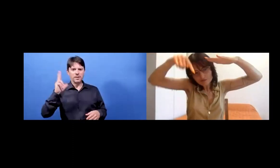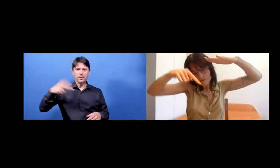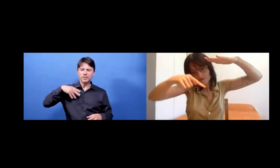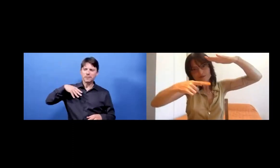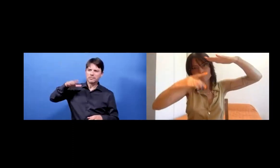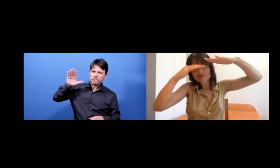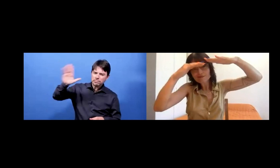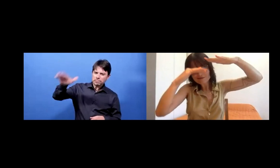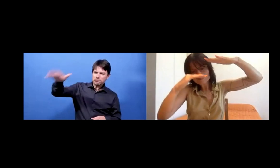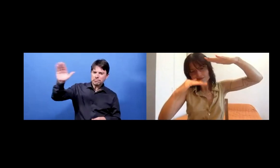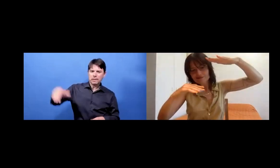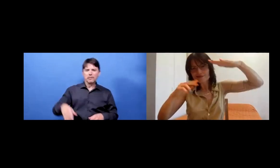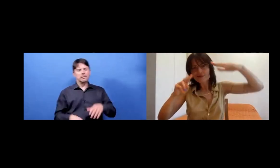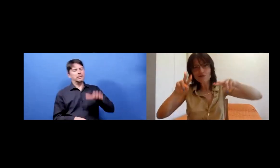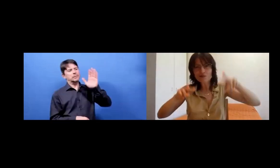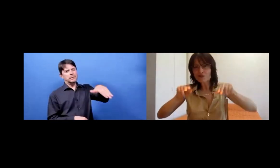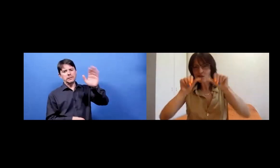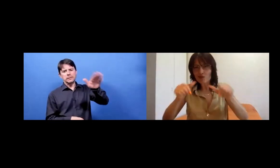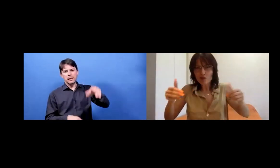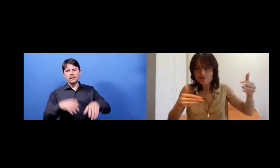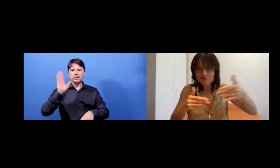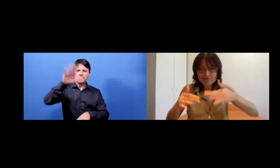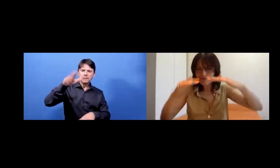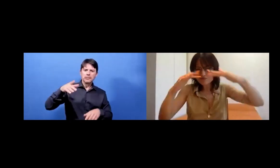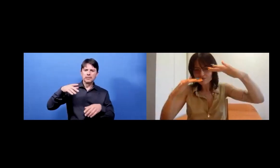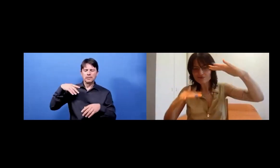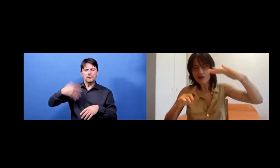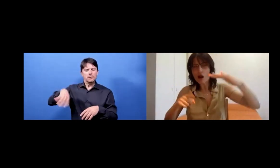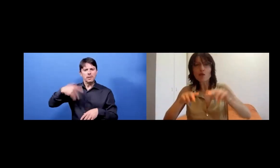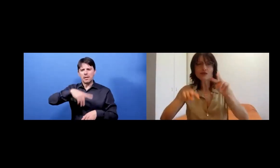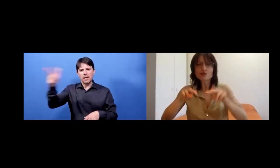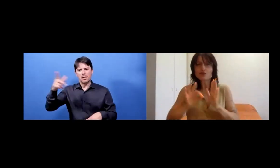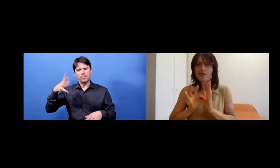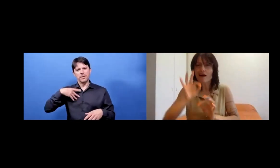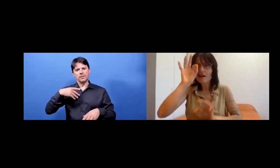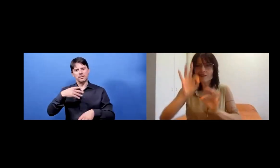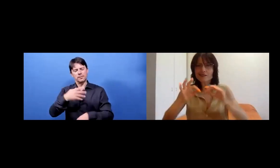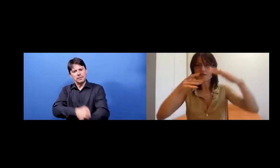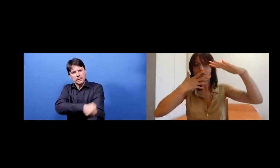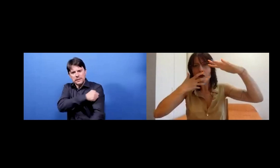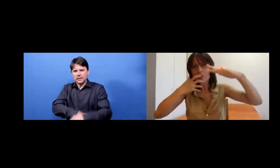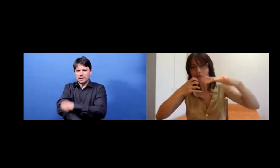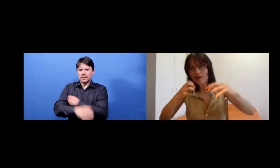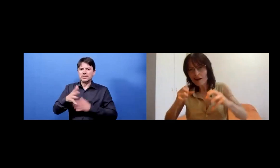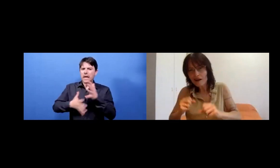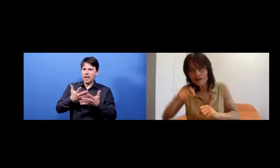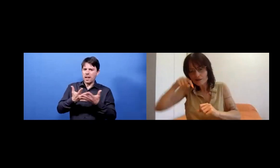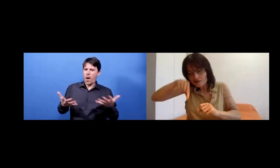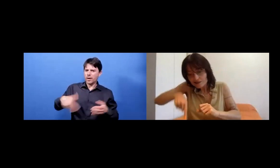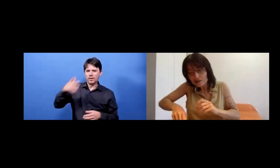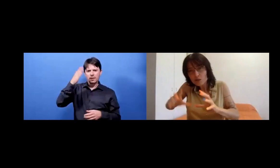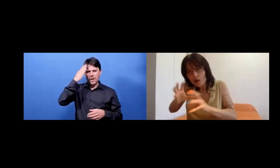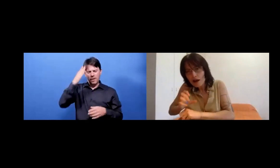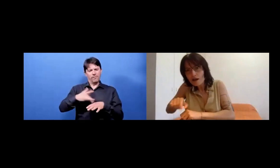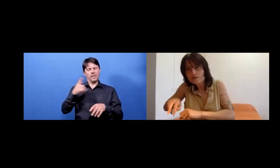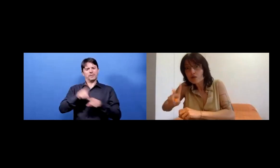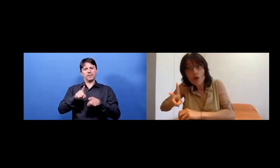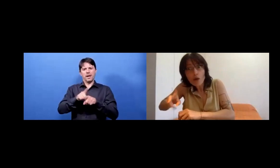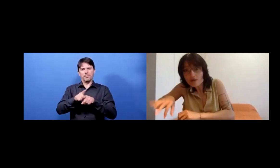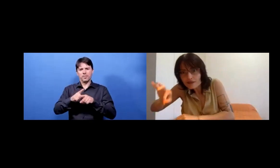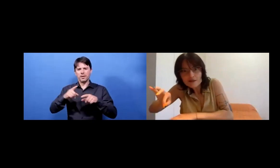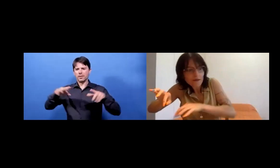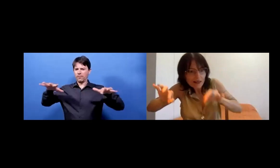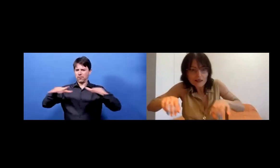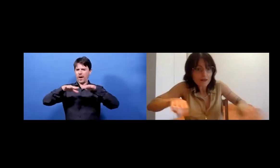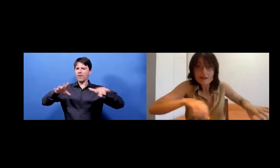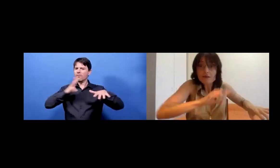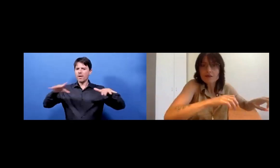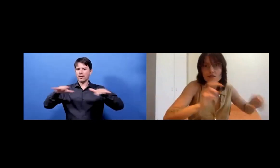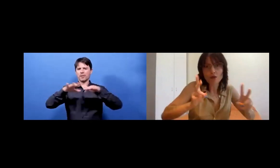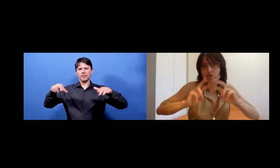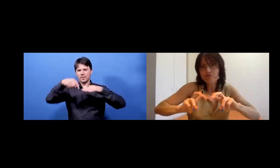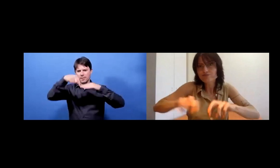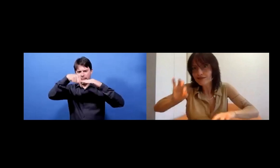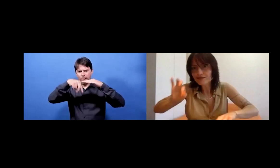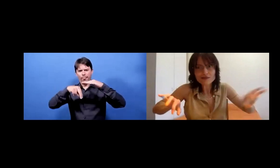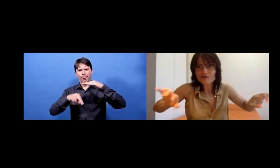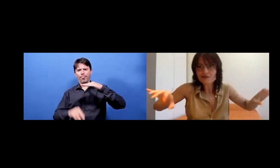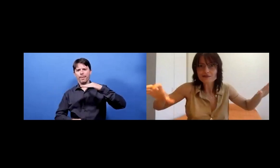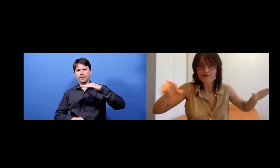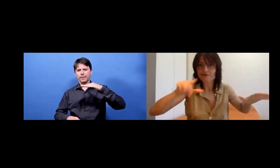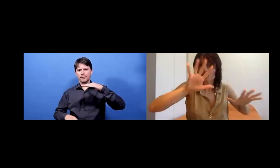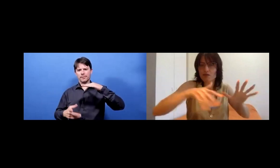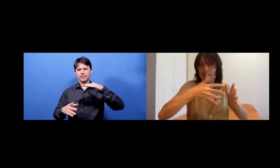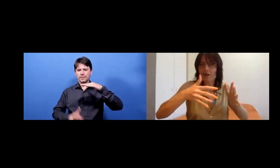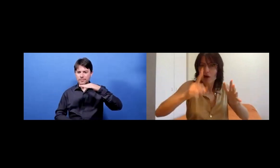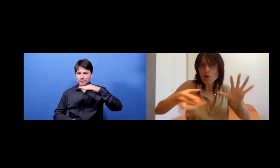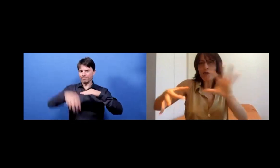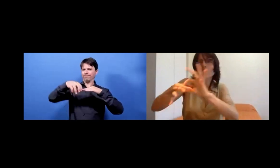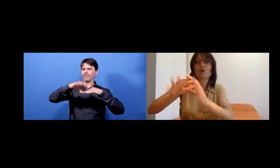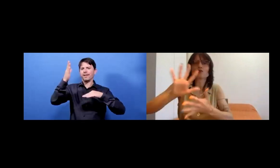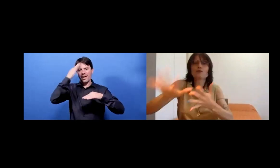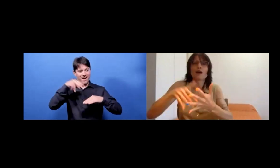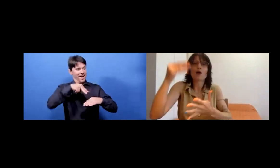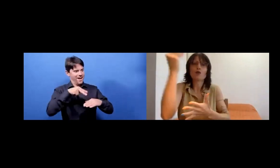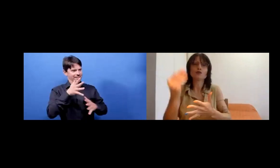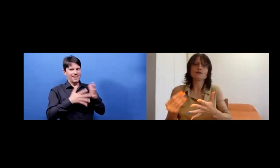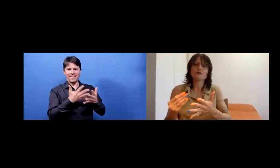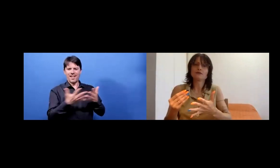with layers. Different currents. Different temperatures and ecosystems that are to be researched and discovered.